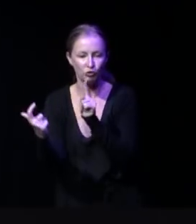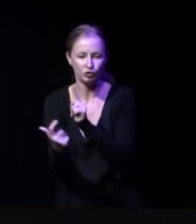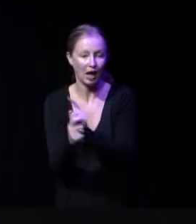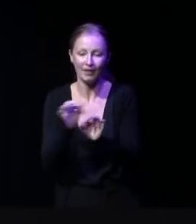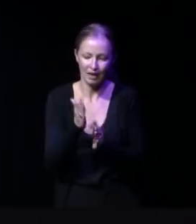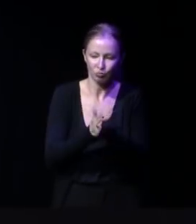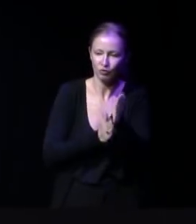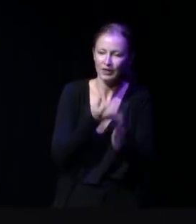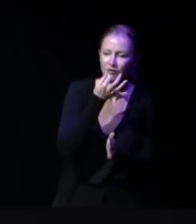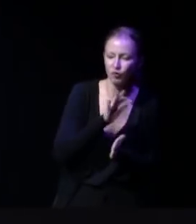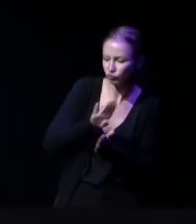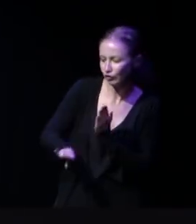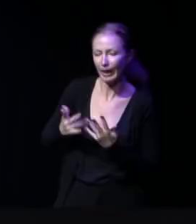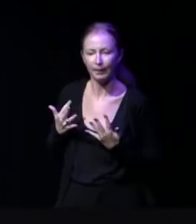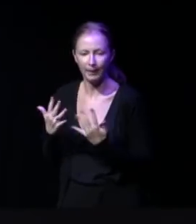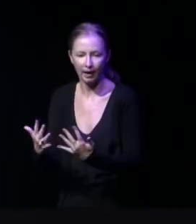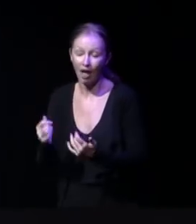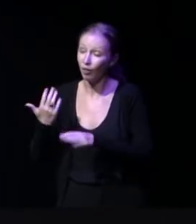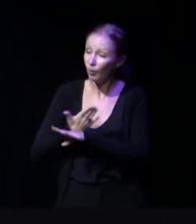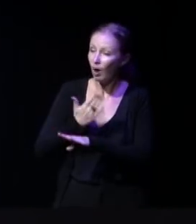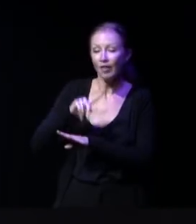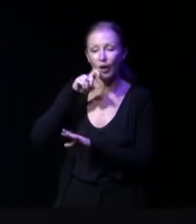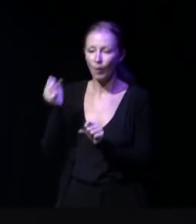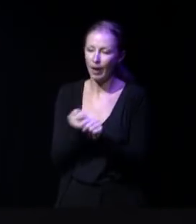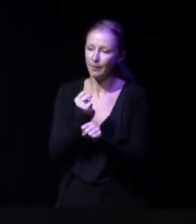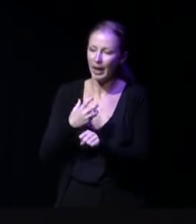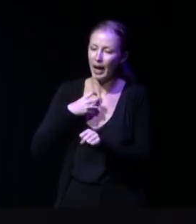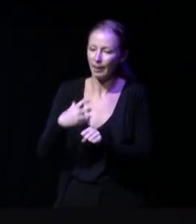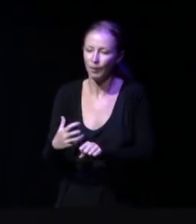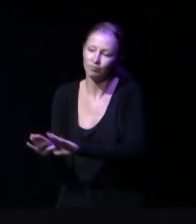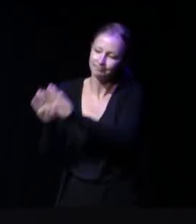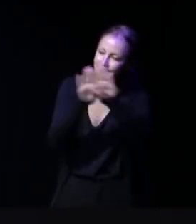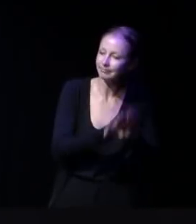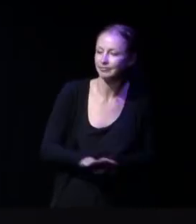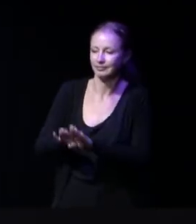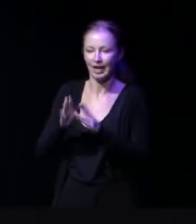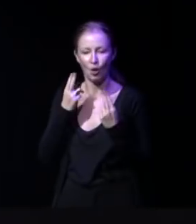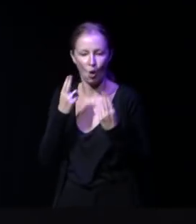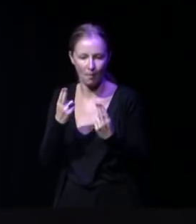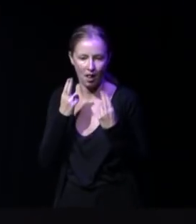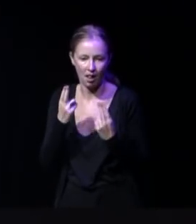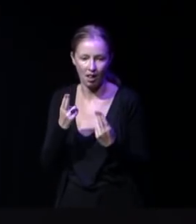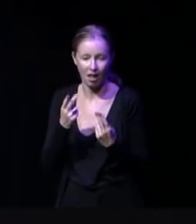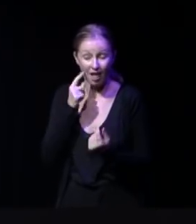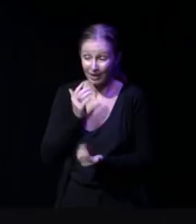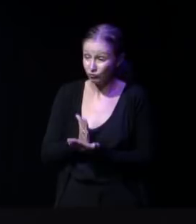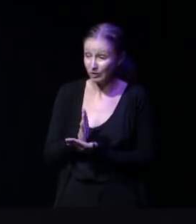the work that will, that must inevitably create a more holistic normal; at the end of the day I think it is quite simple really.